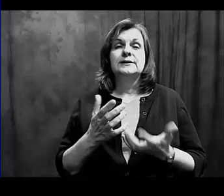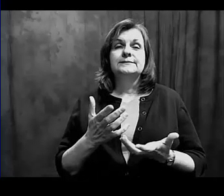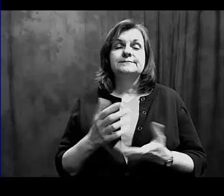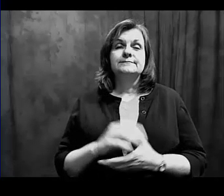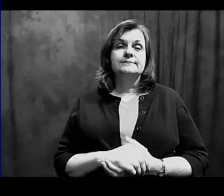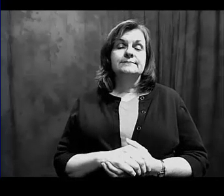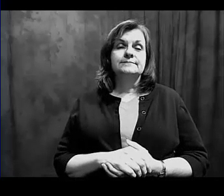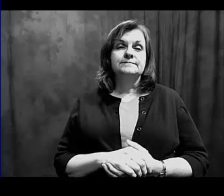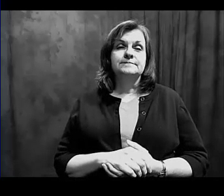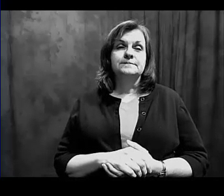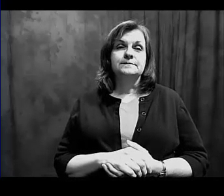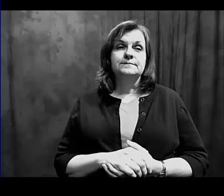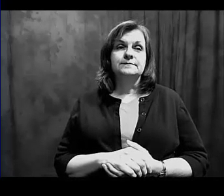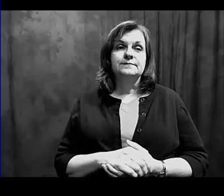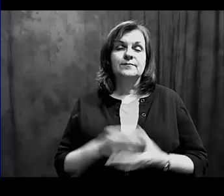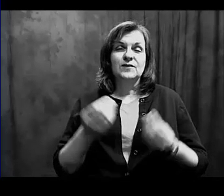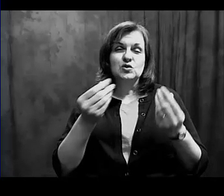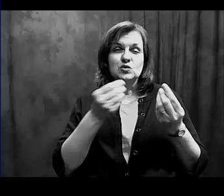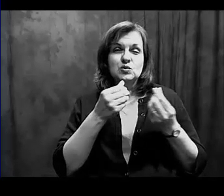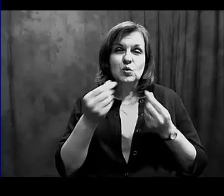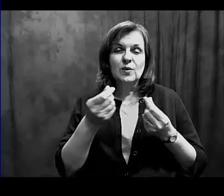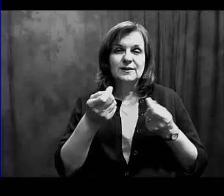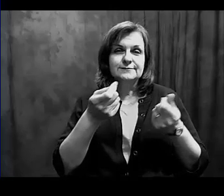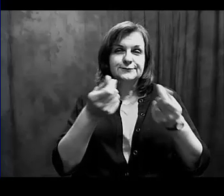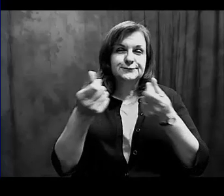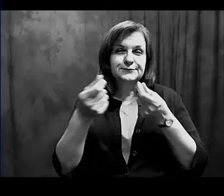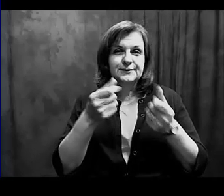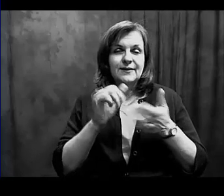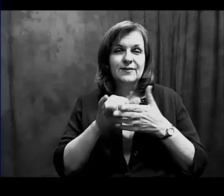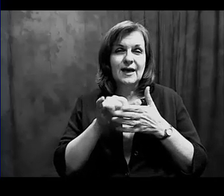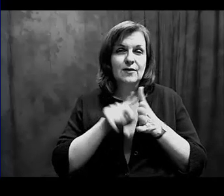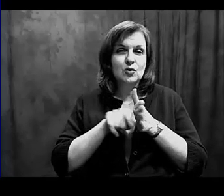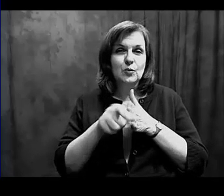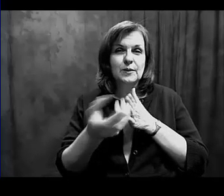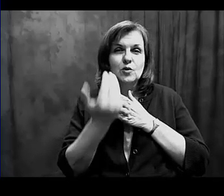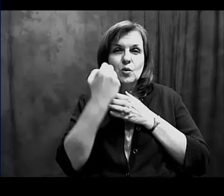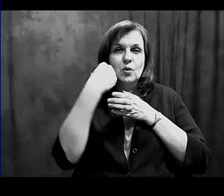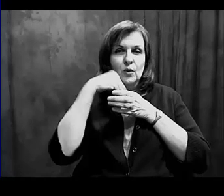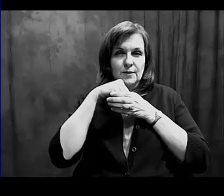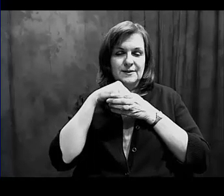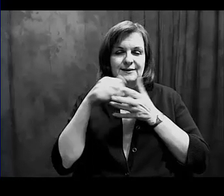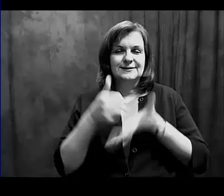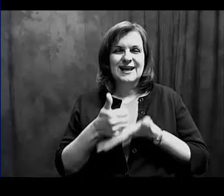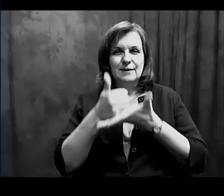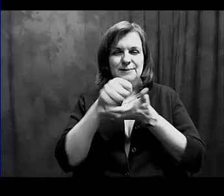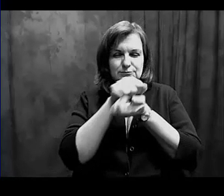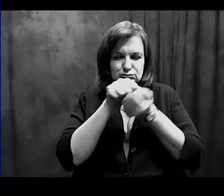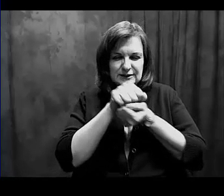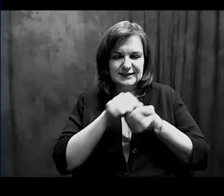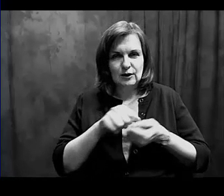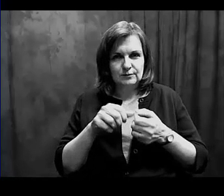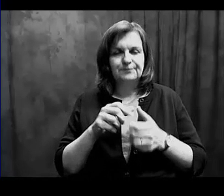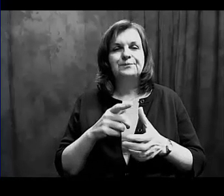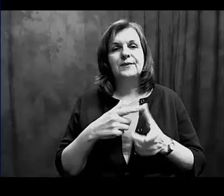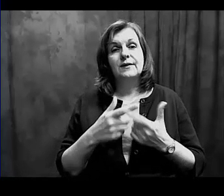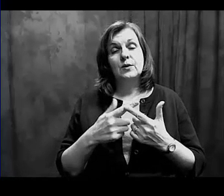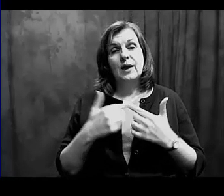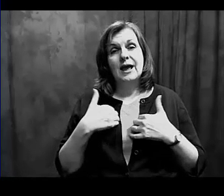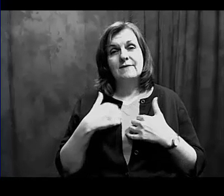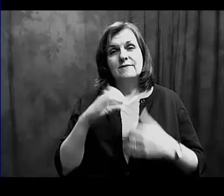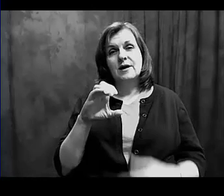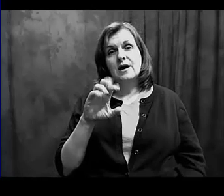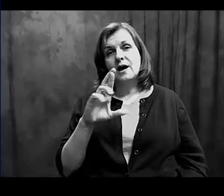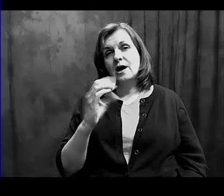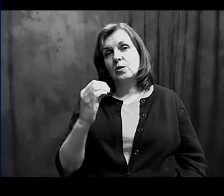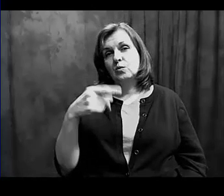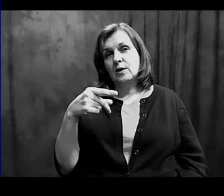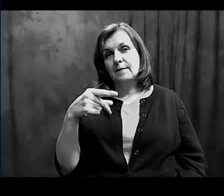the soils and particles that this earthworm is taking in and trying to get out all he can! We have something known as a crop